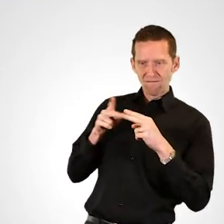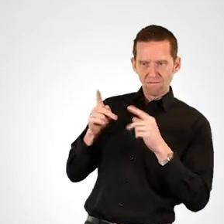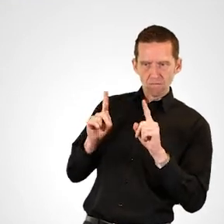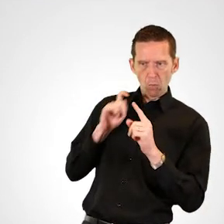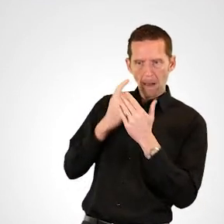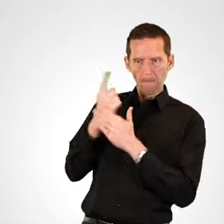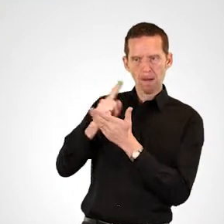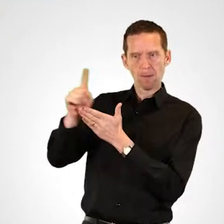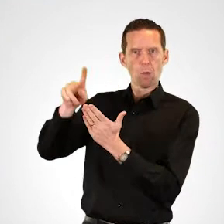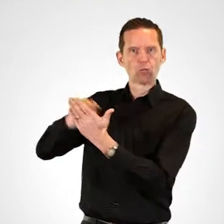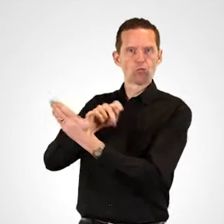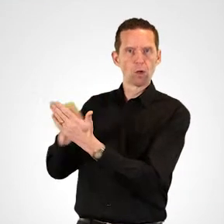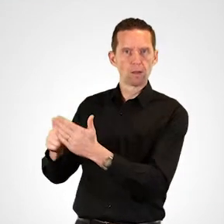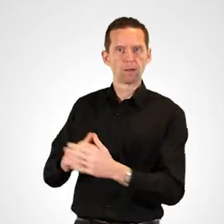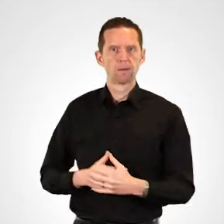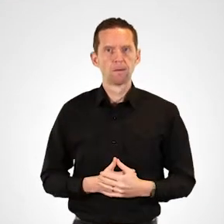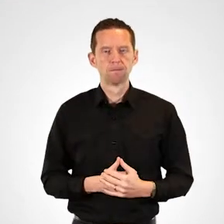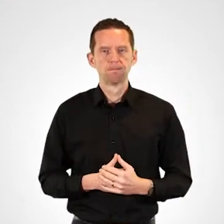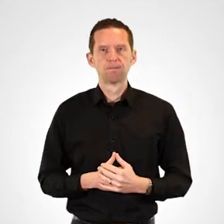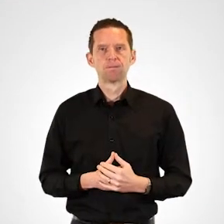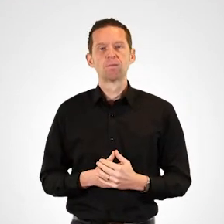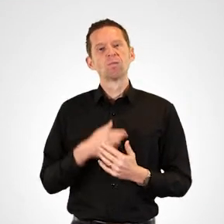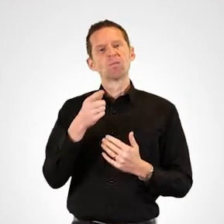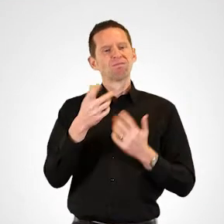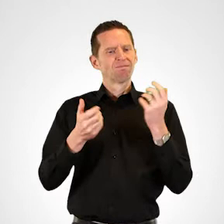Interestingly, when you look at the body of research